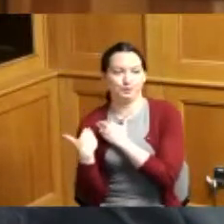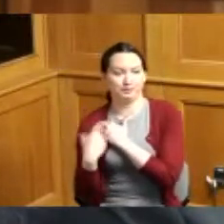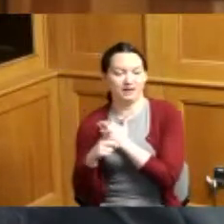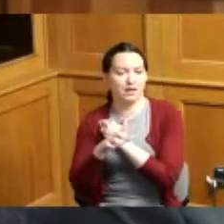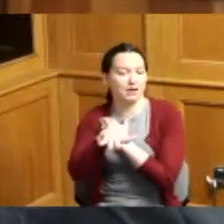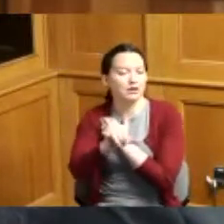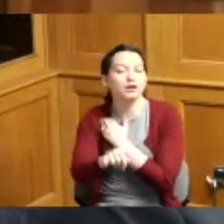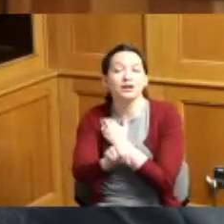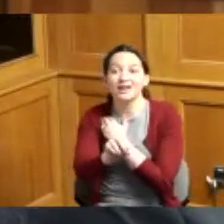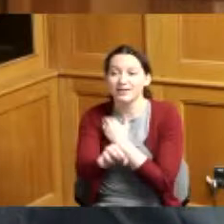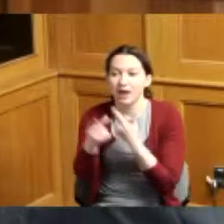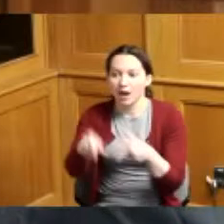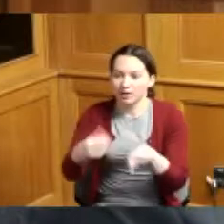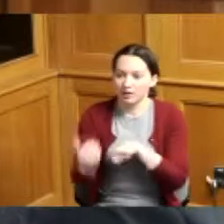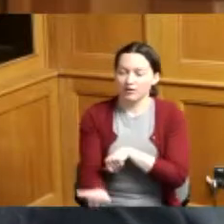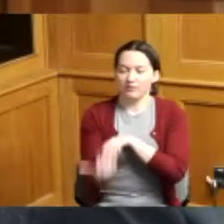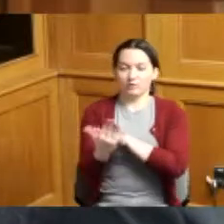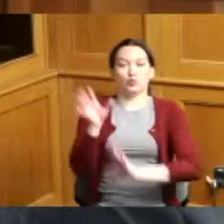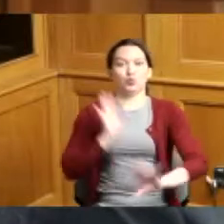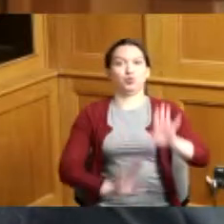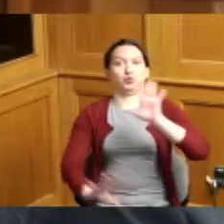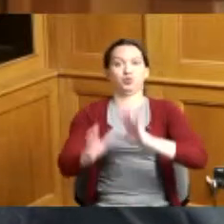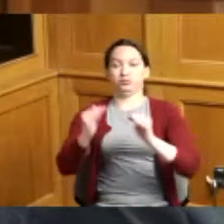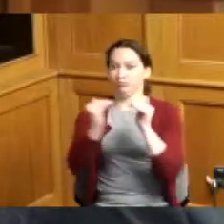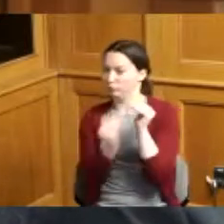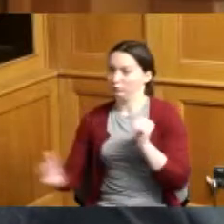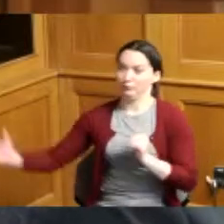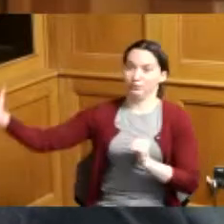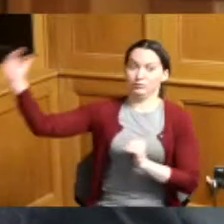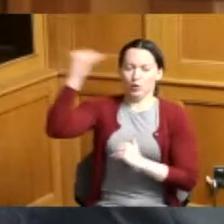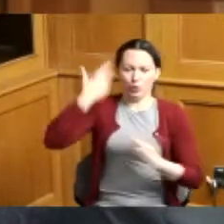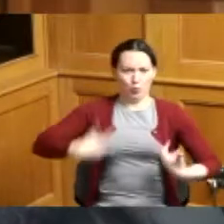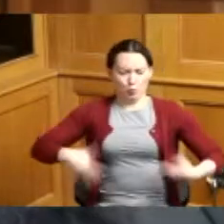if if we do face anything that's over and above what's already in this crosswalk that I mentioned